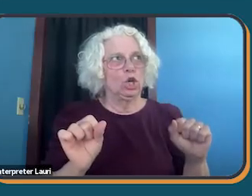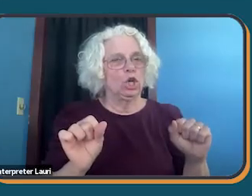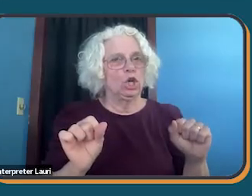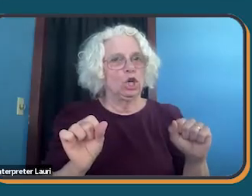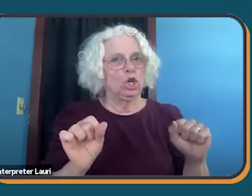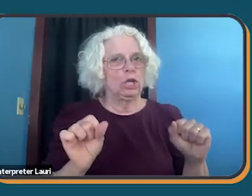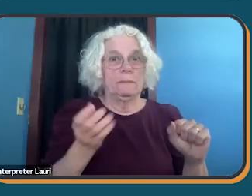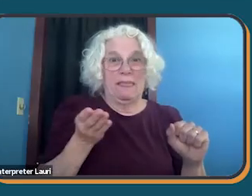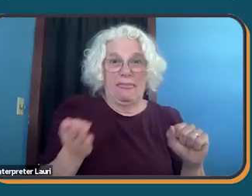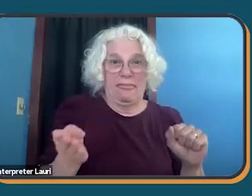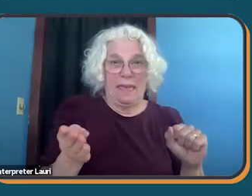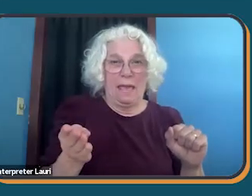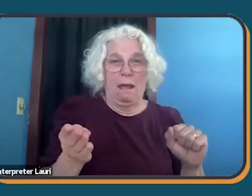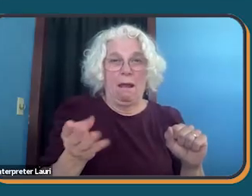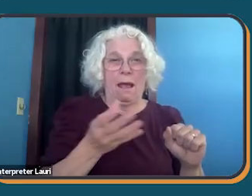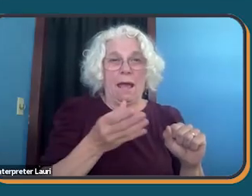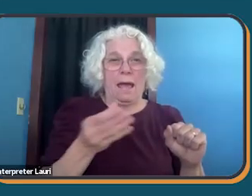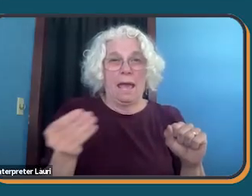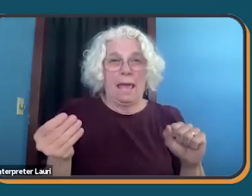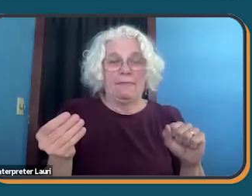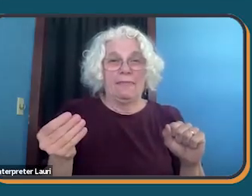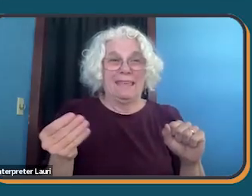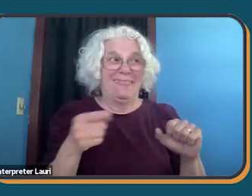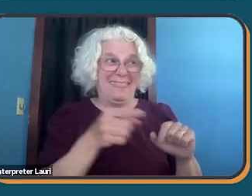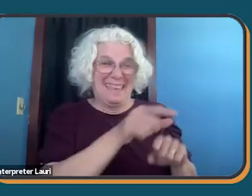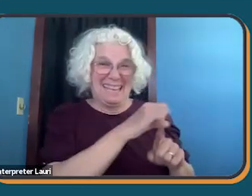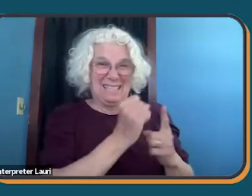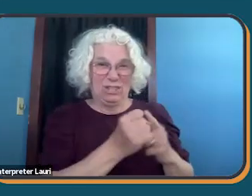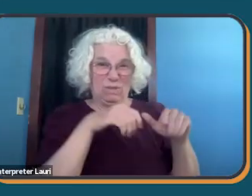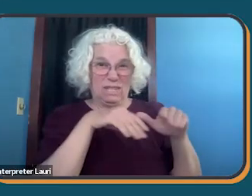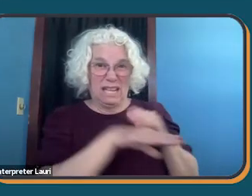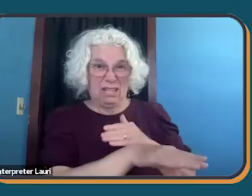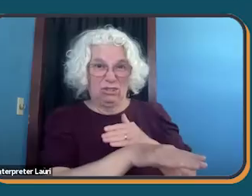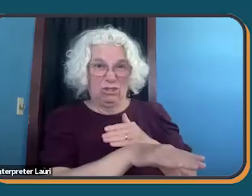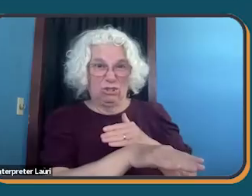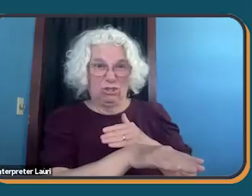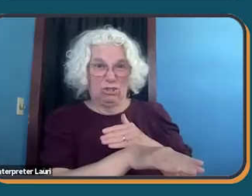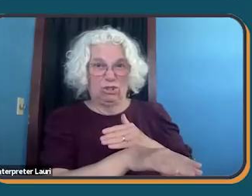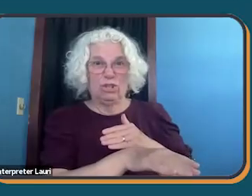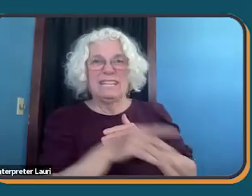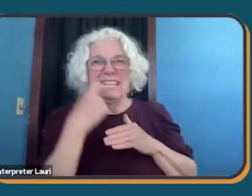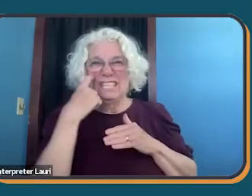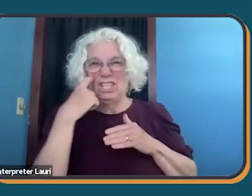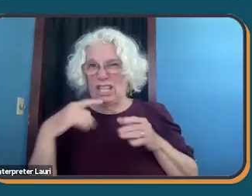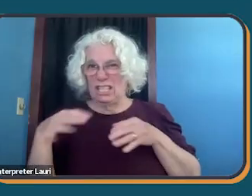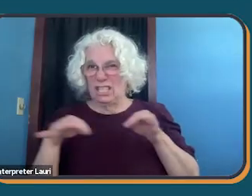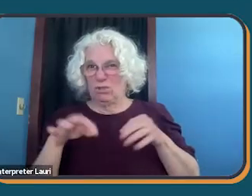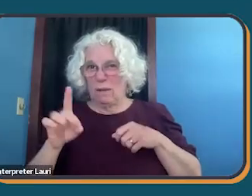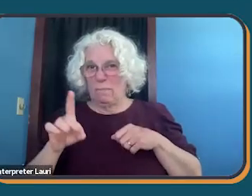that we're not going to go into the situation